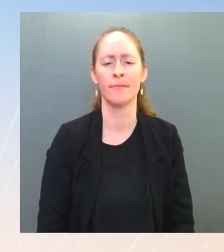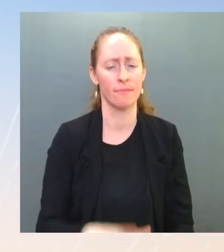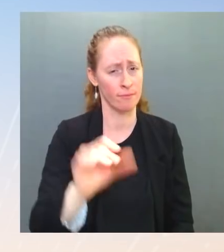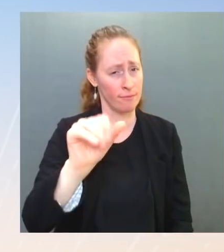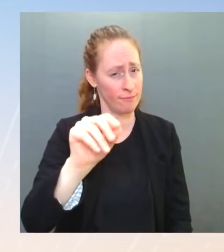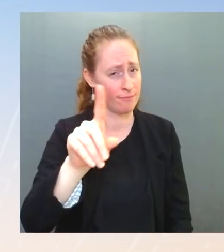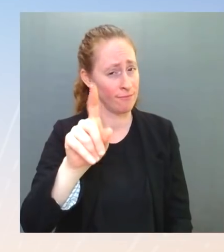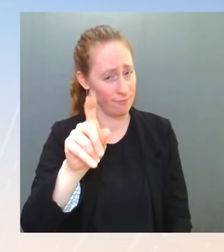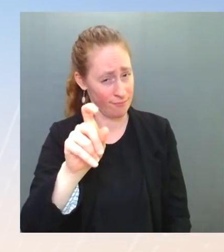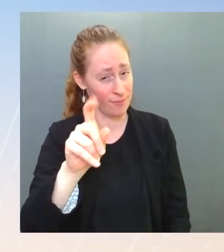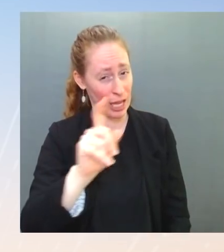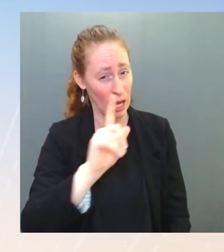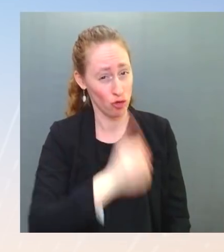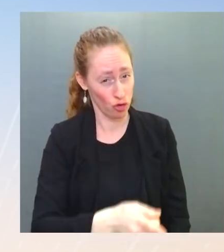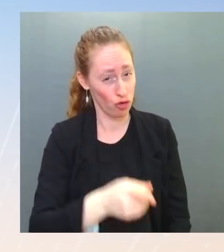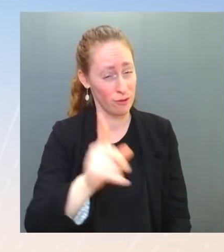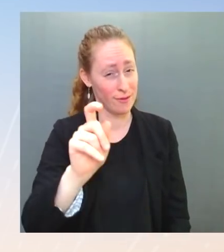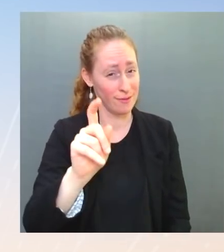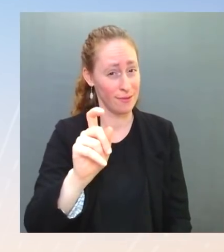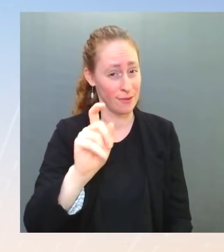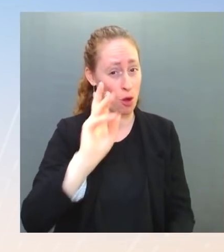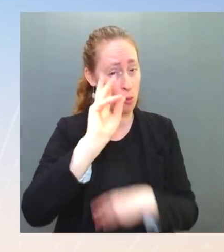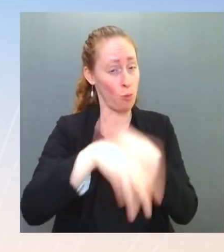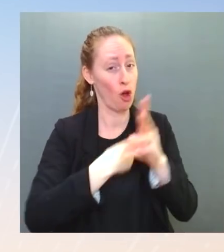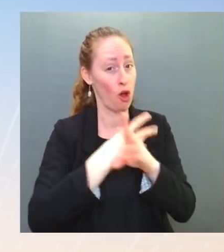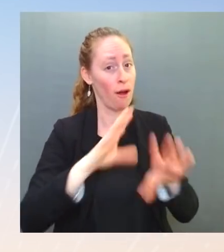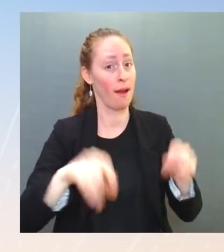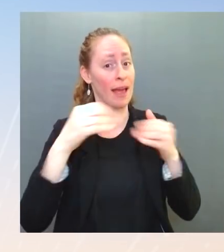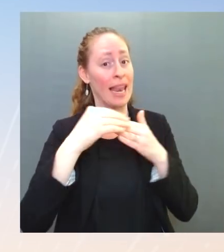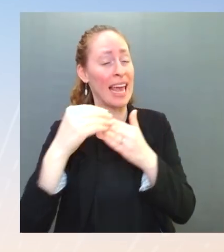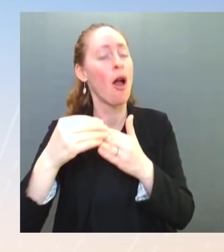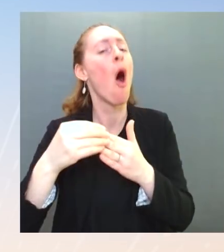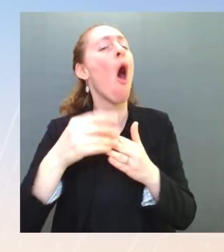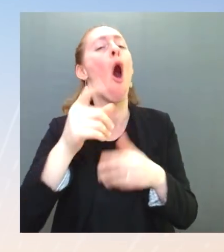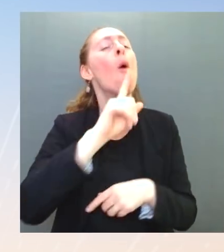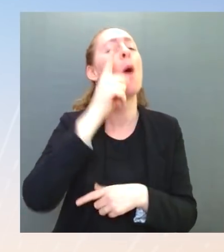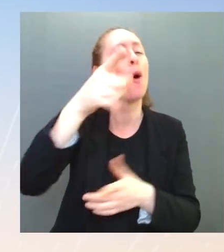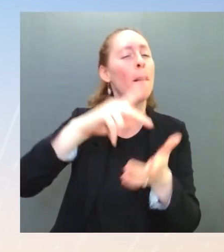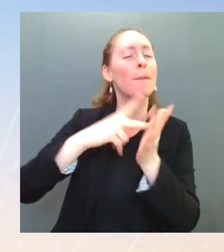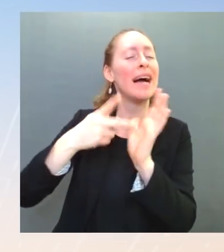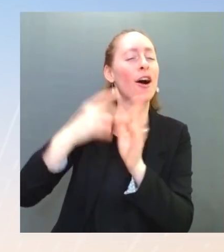And if so, was this call used, or does the President see pressure to use a call